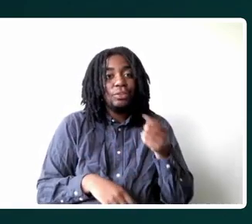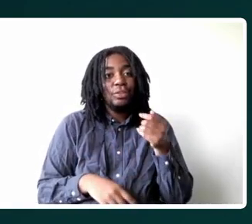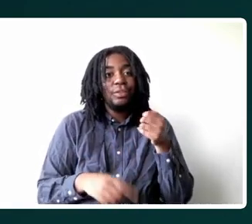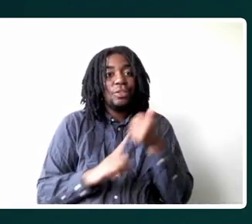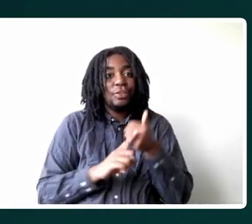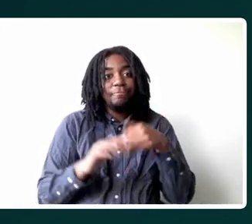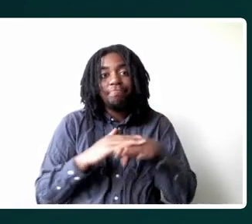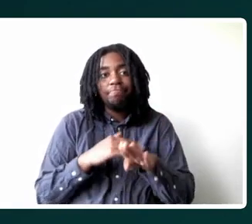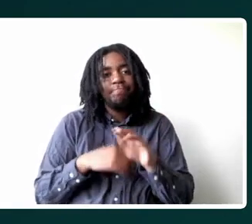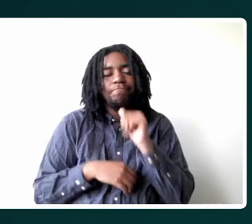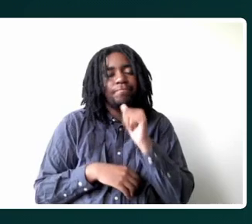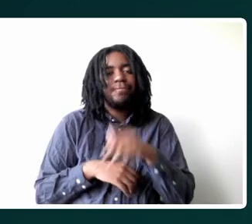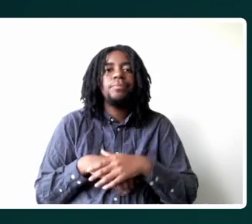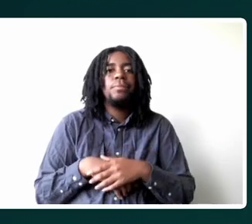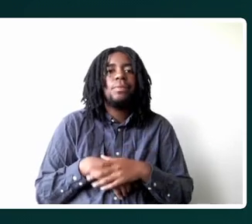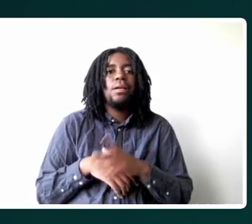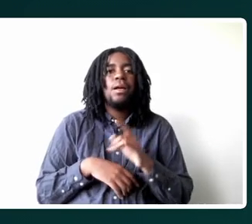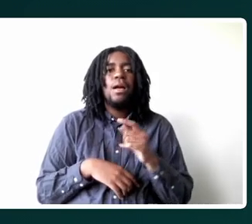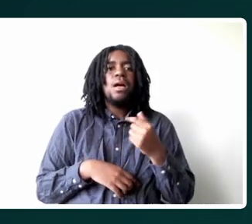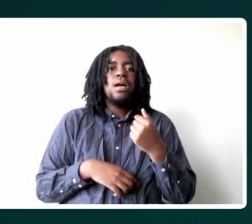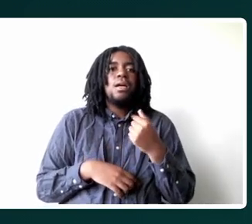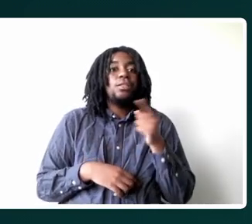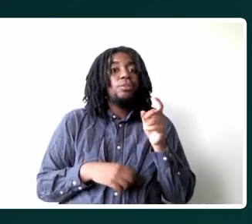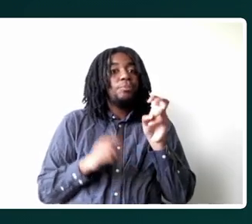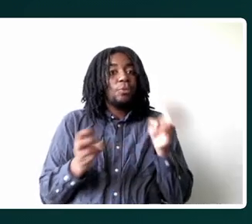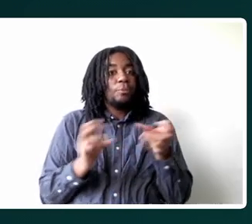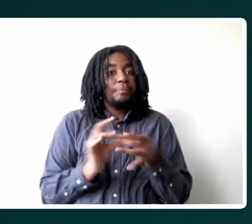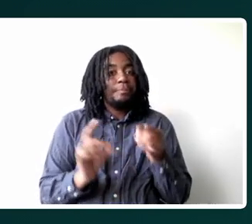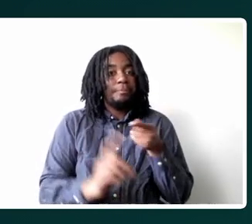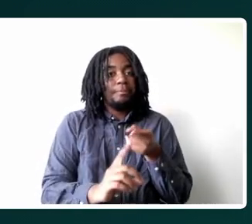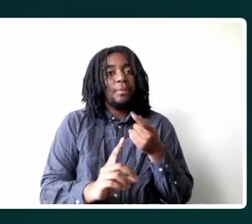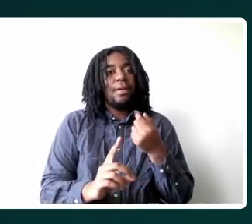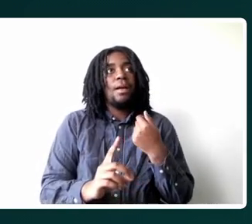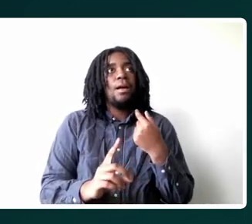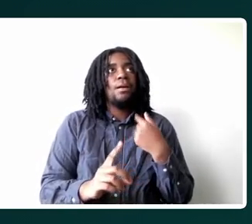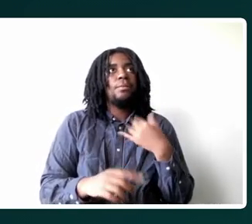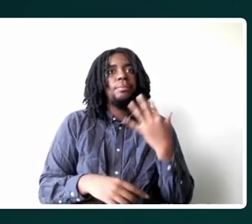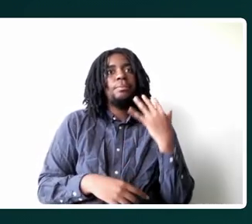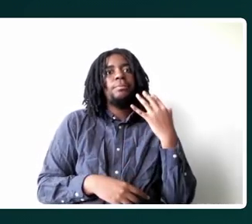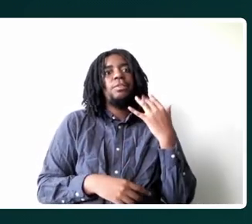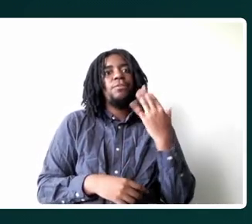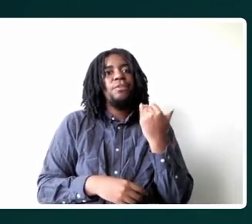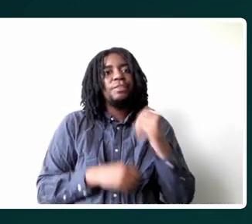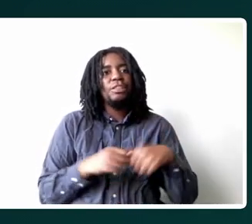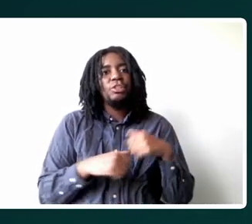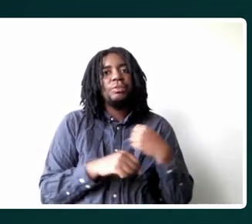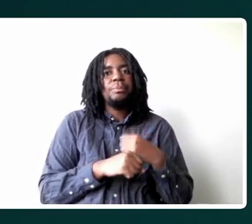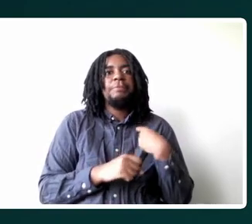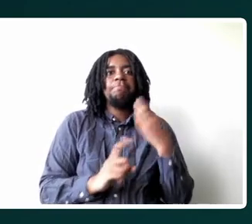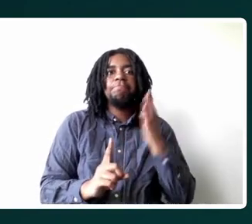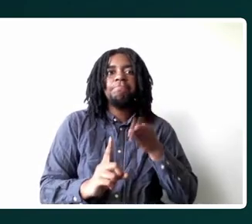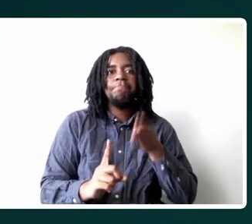for the past 15 years and never went in. I didn't think that the museum was for me. Now,